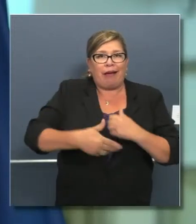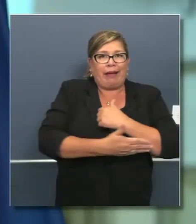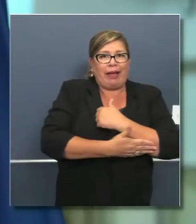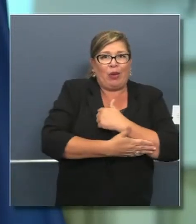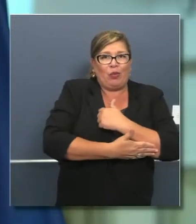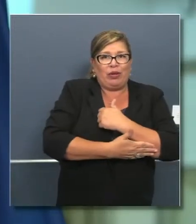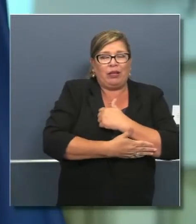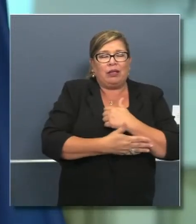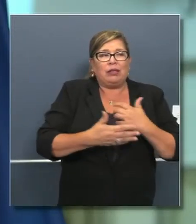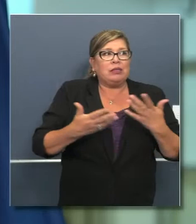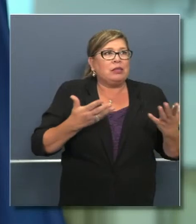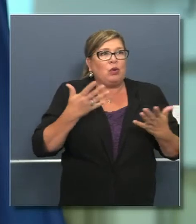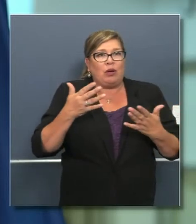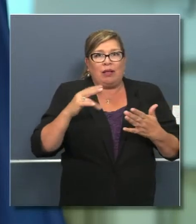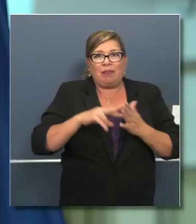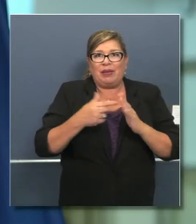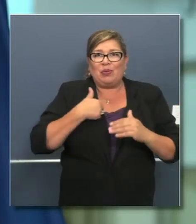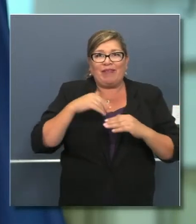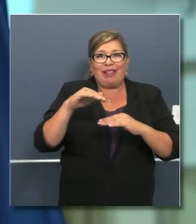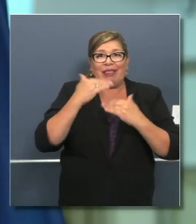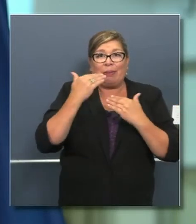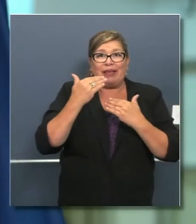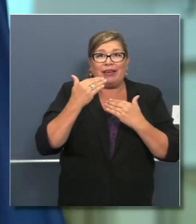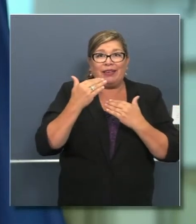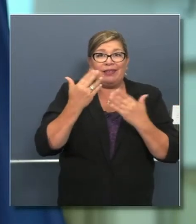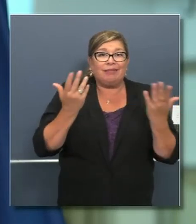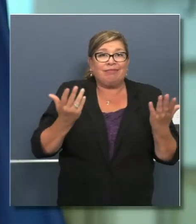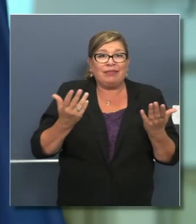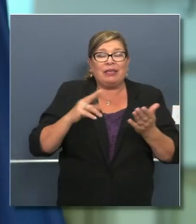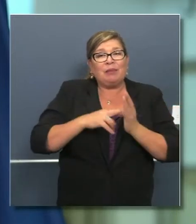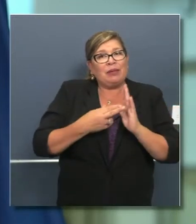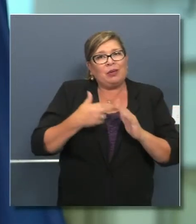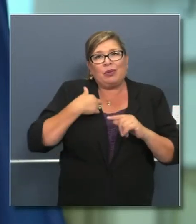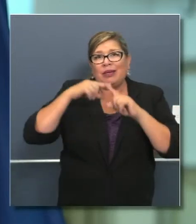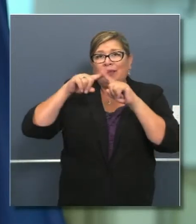incumbent upon the federal government not to let the states down not to let the cities and